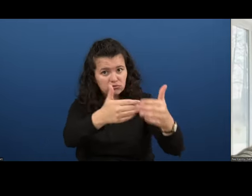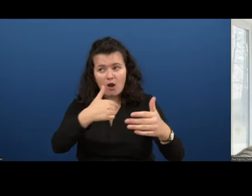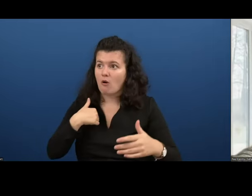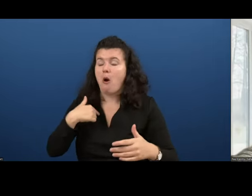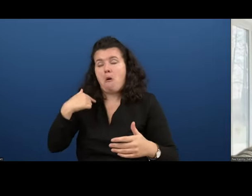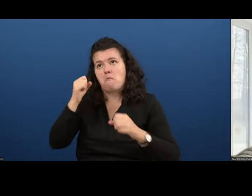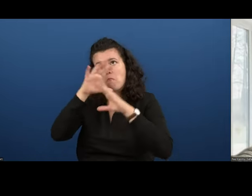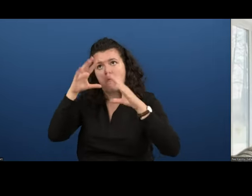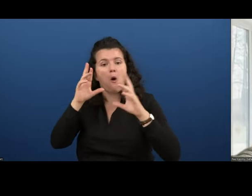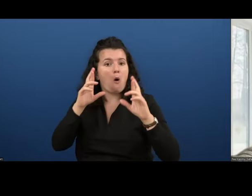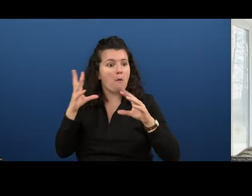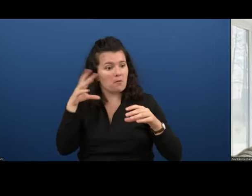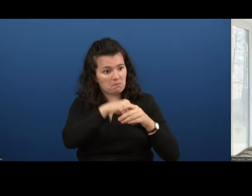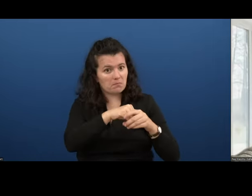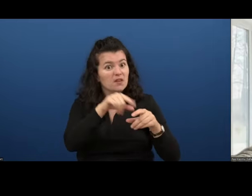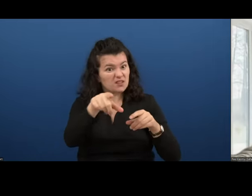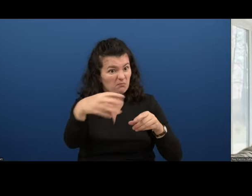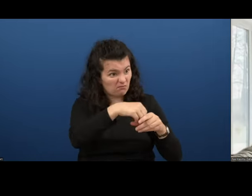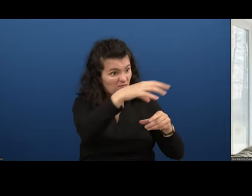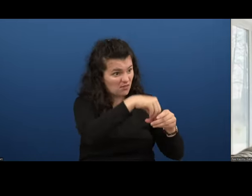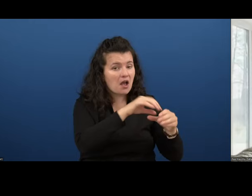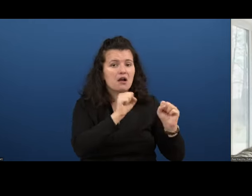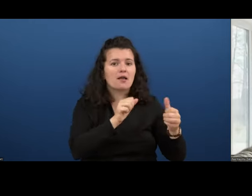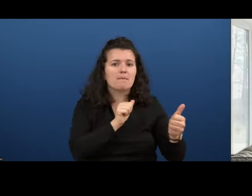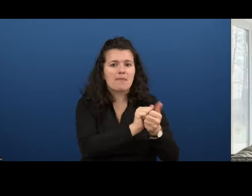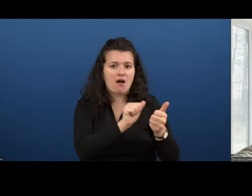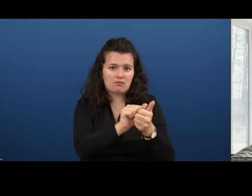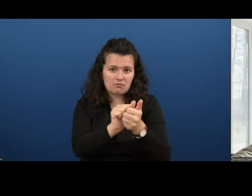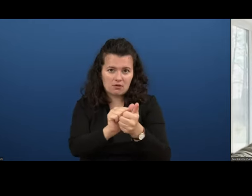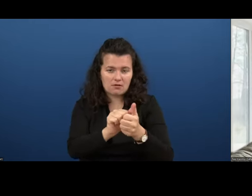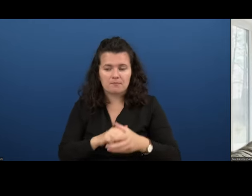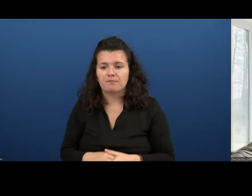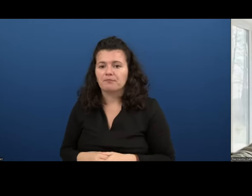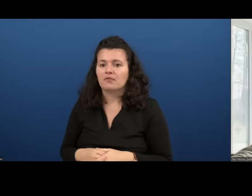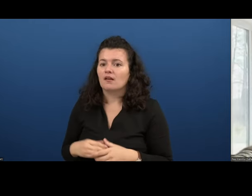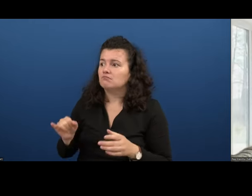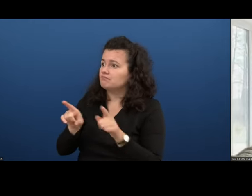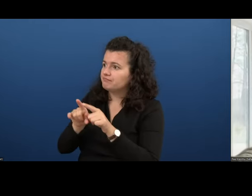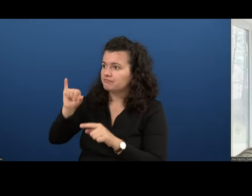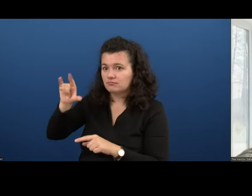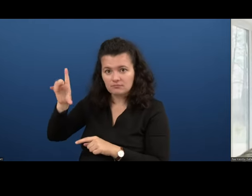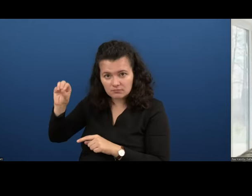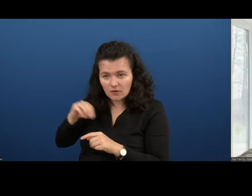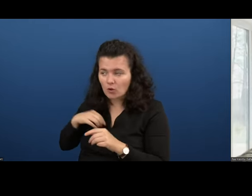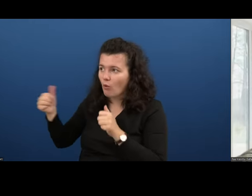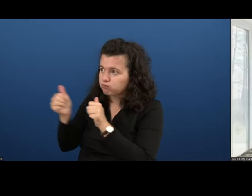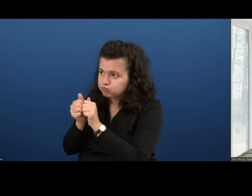the global business disability network, a law, and pattern as including actually Nigeria